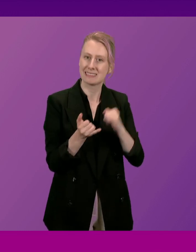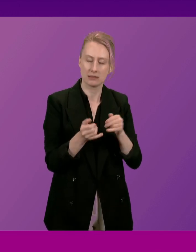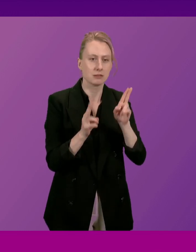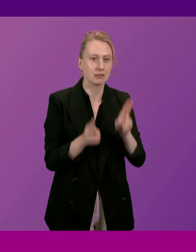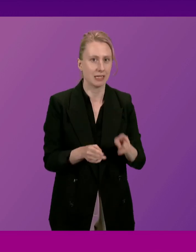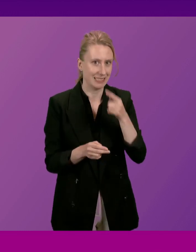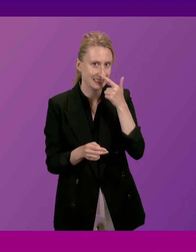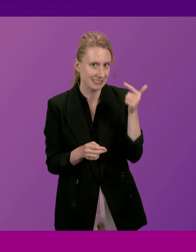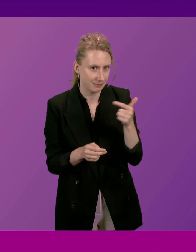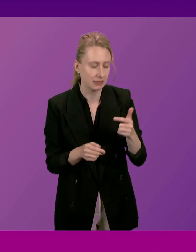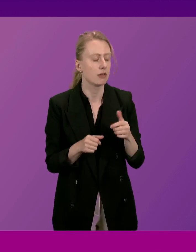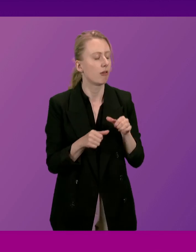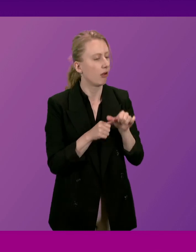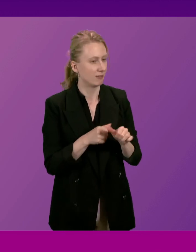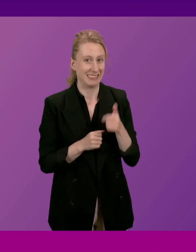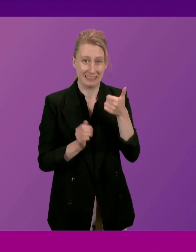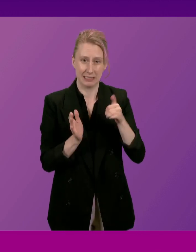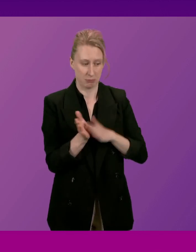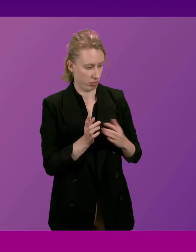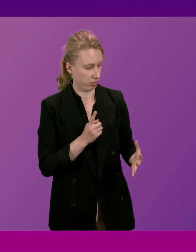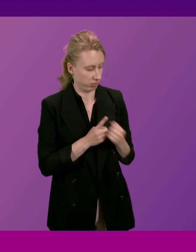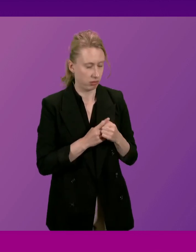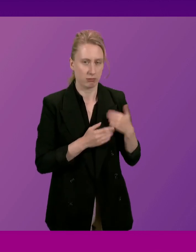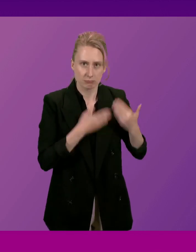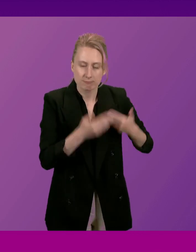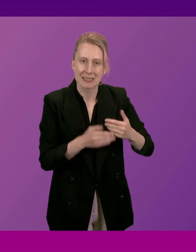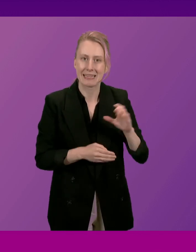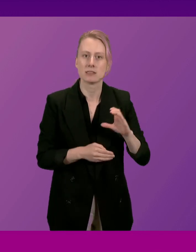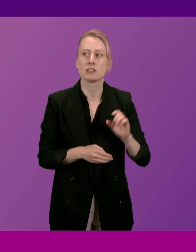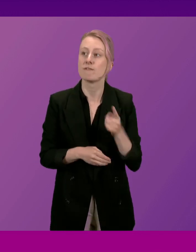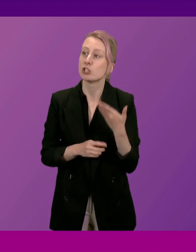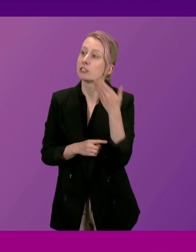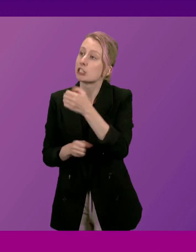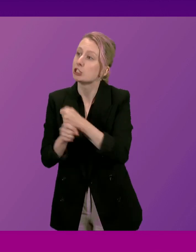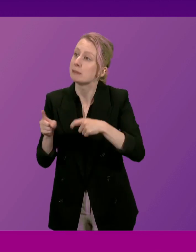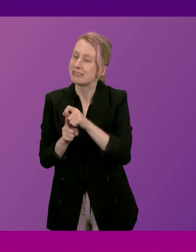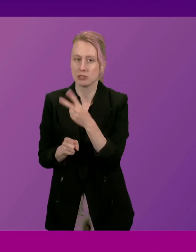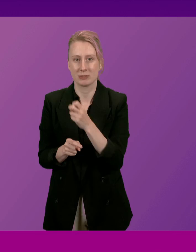a six-month battle with cancer. She first went to her general practitioner in 2022 with lumps in her